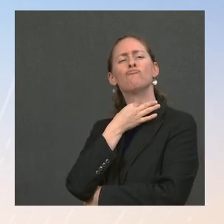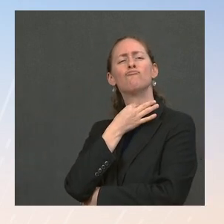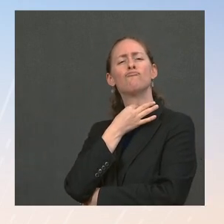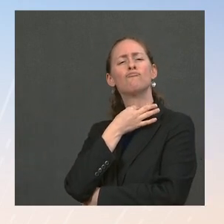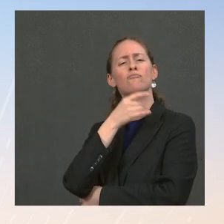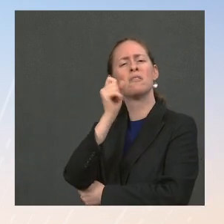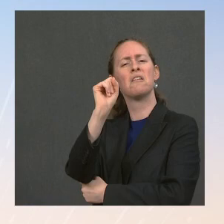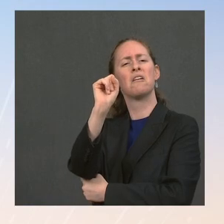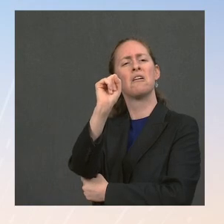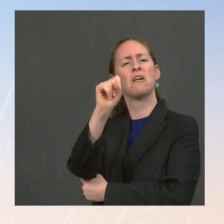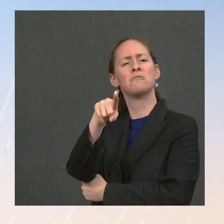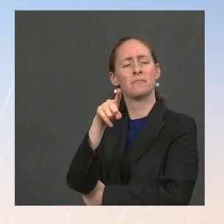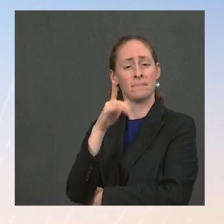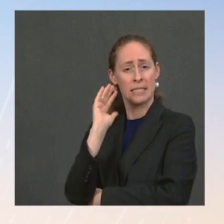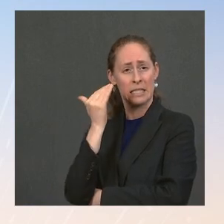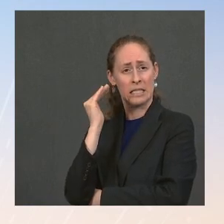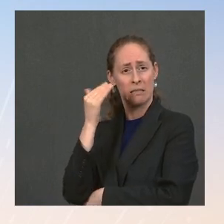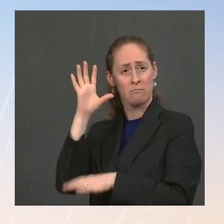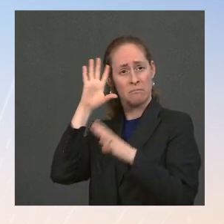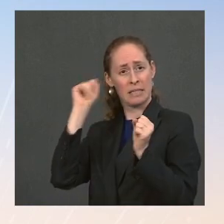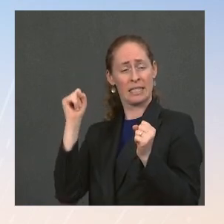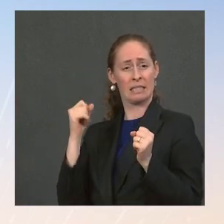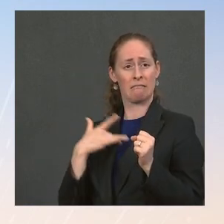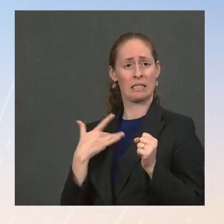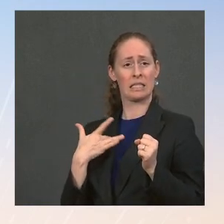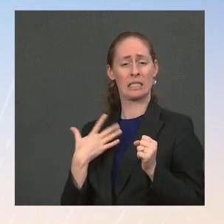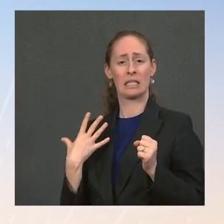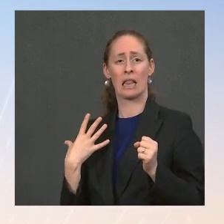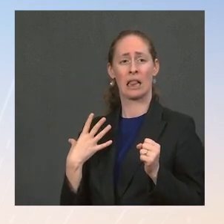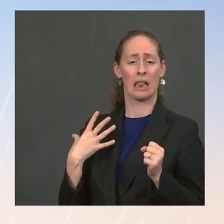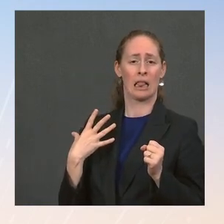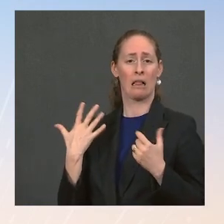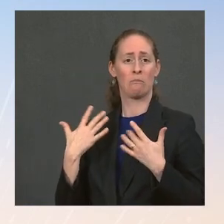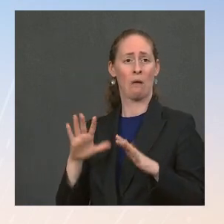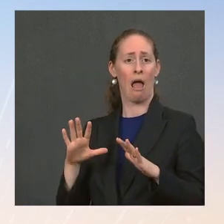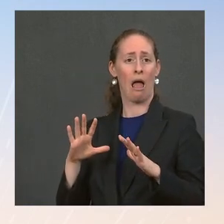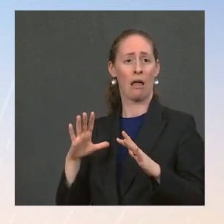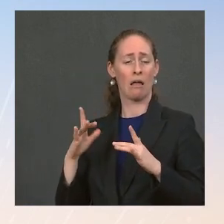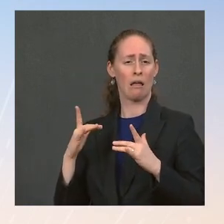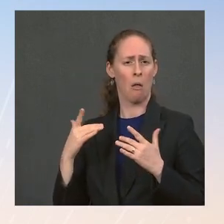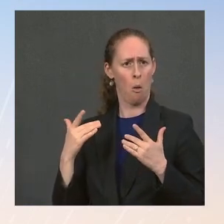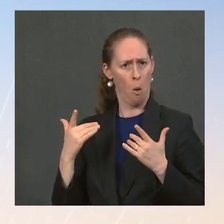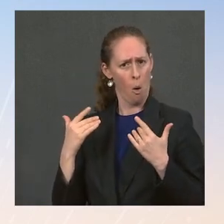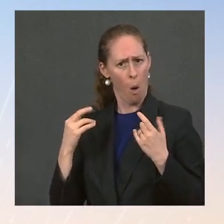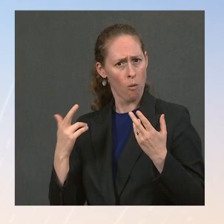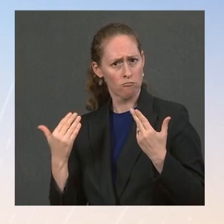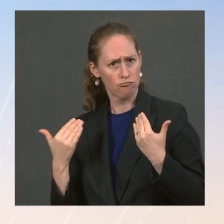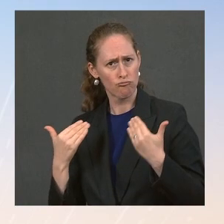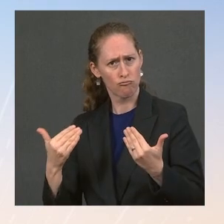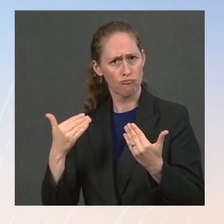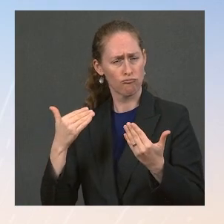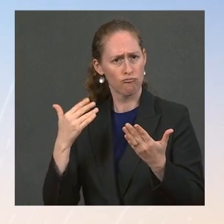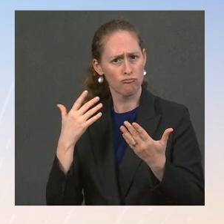Ms. Psaki: He's declaring both a holiday. Obviously, Indigenous Peoples' Day is something that he's honored to be the first President